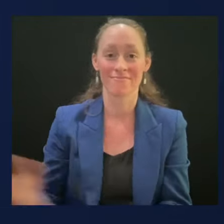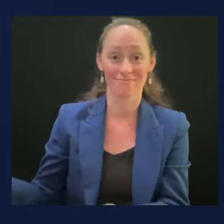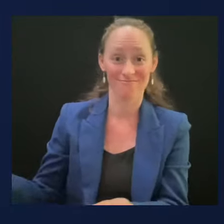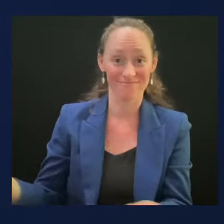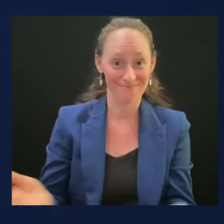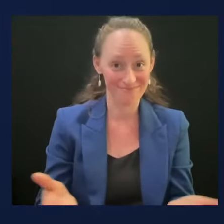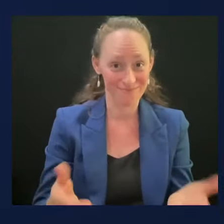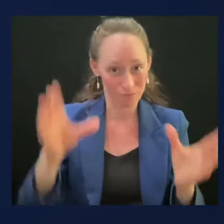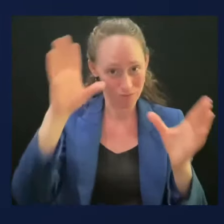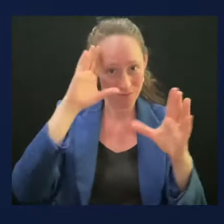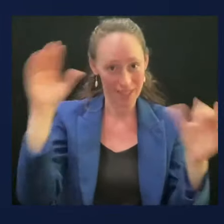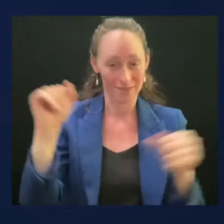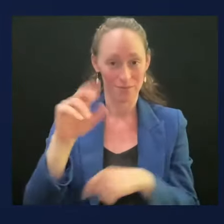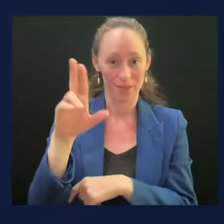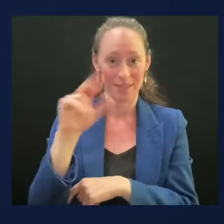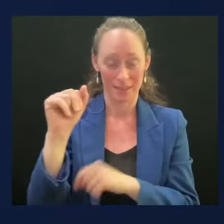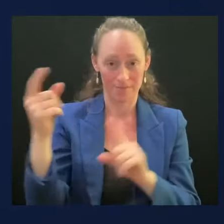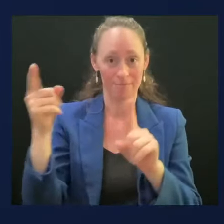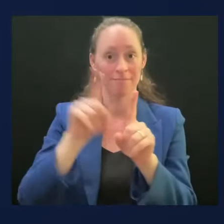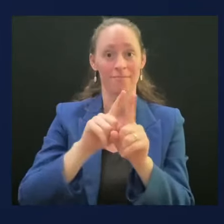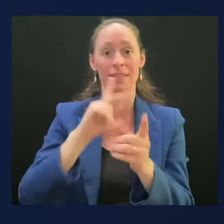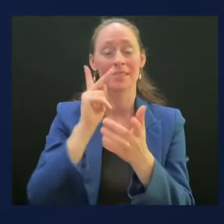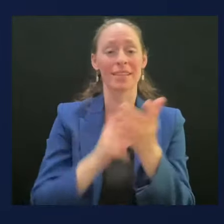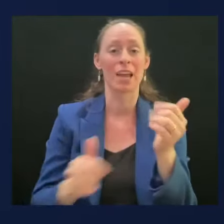and the Chairman of the Joint Chiefs of Staff.